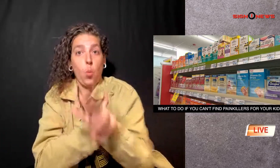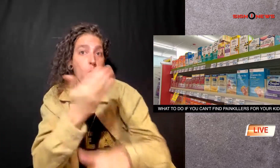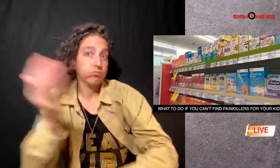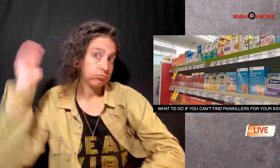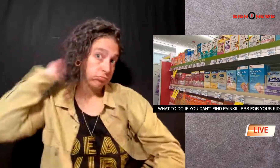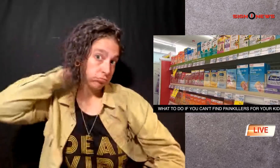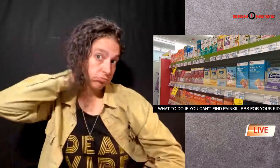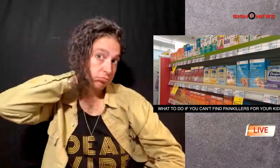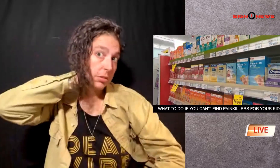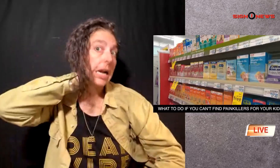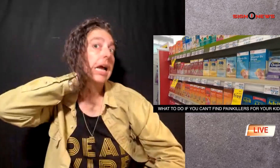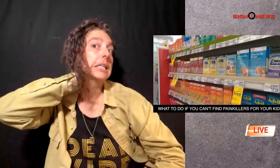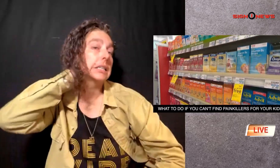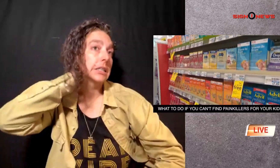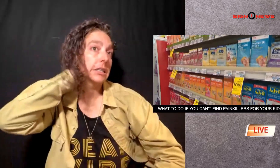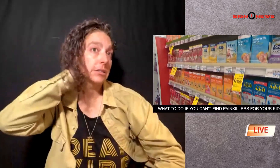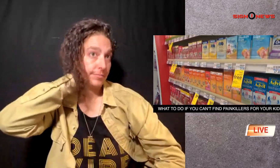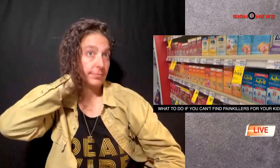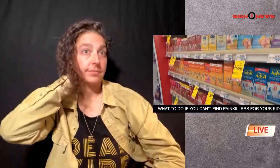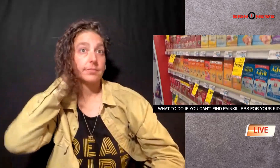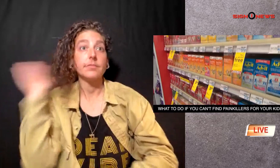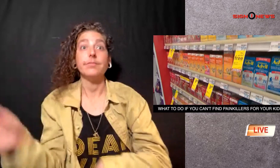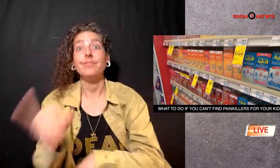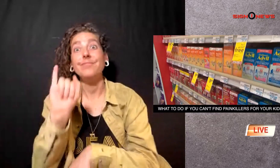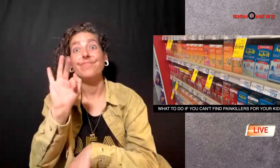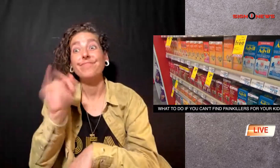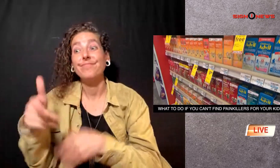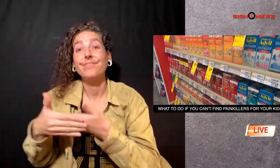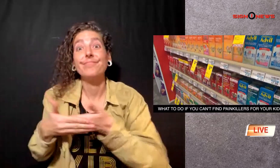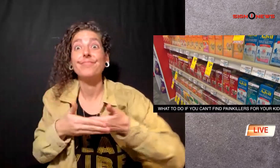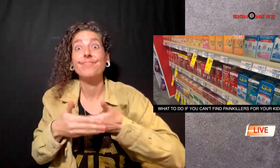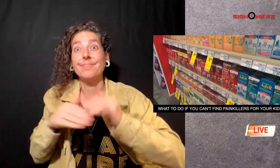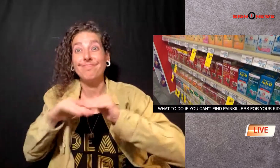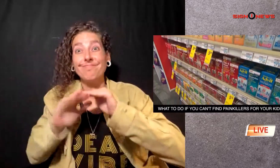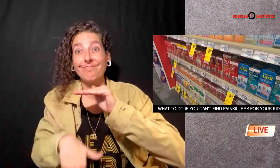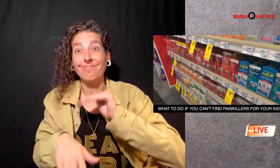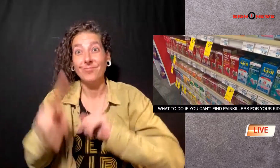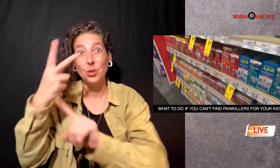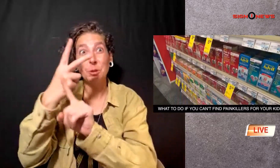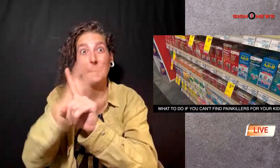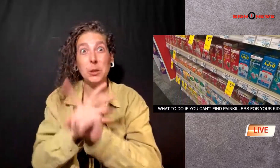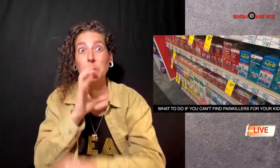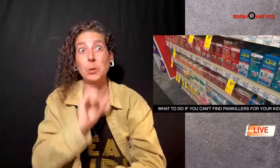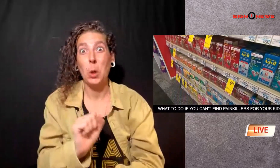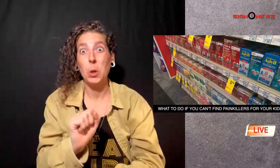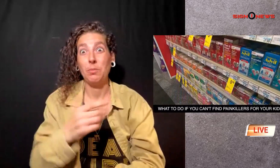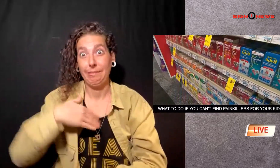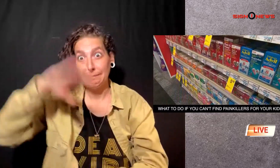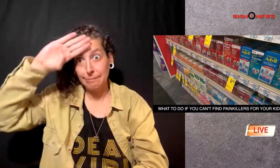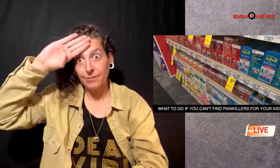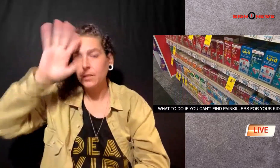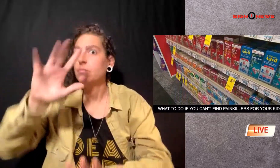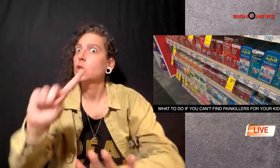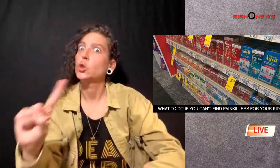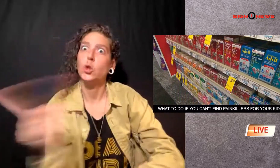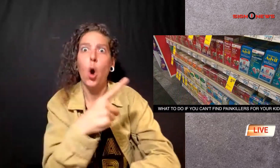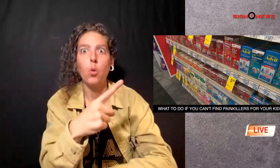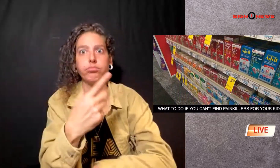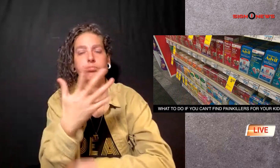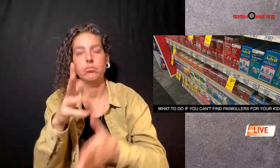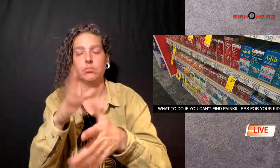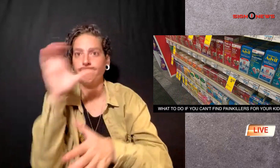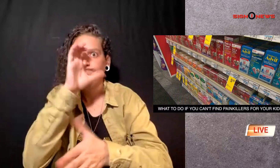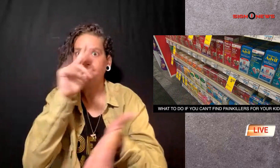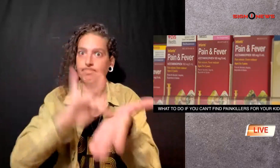the back of the neck but if the fever lasts longer than five days and if an infant less